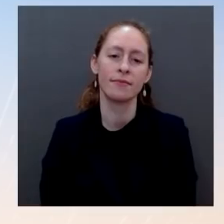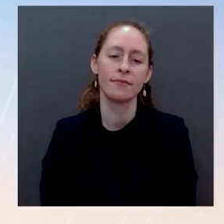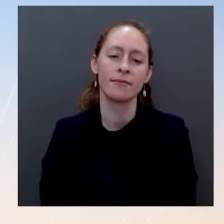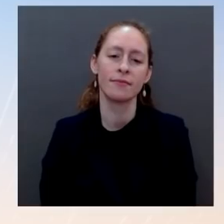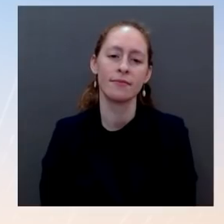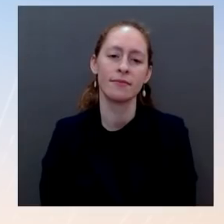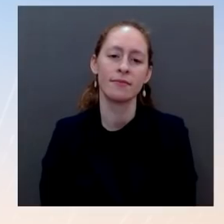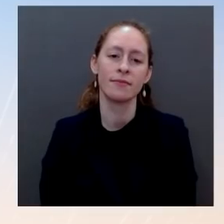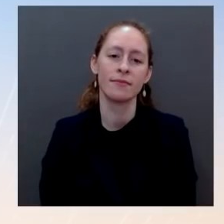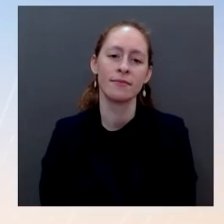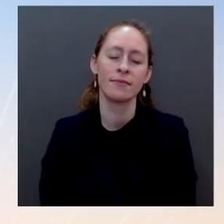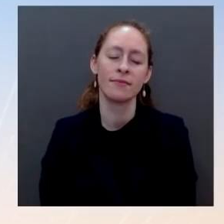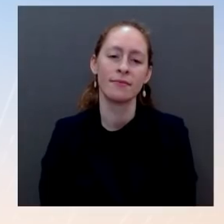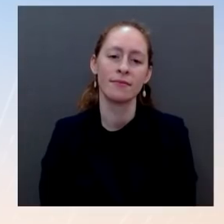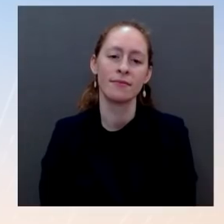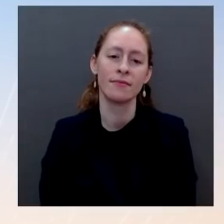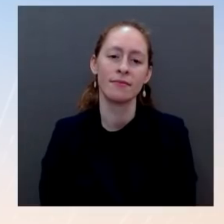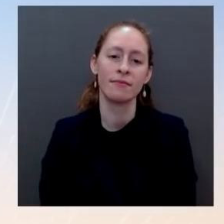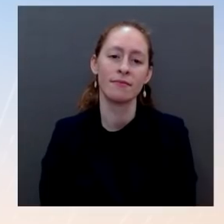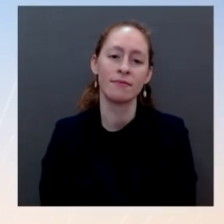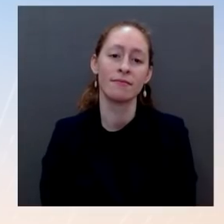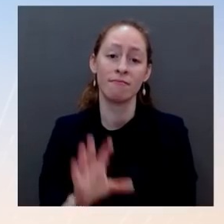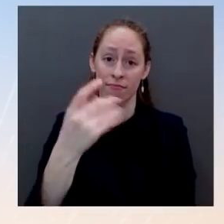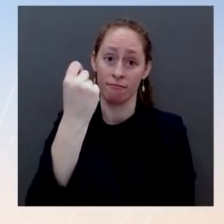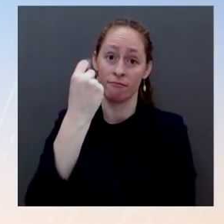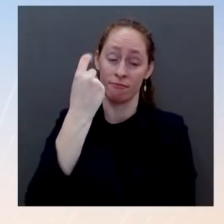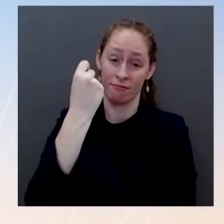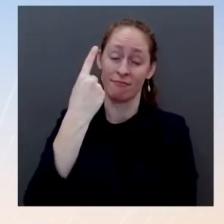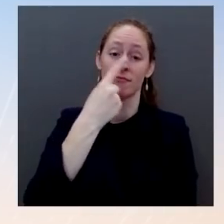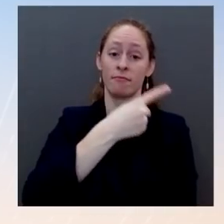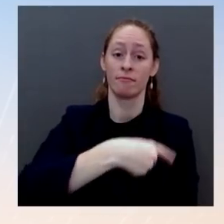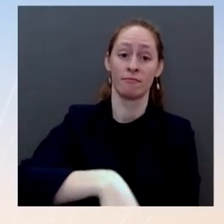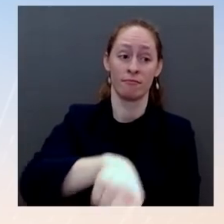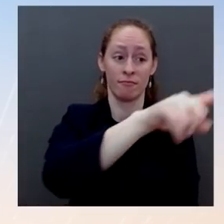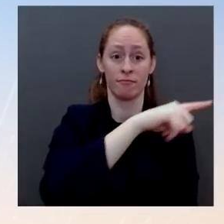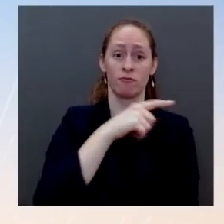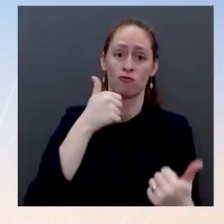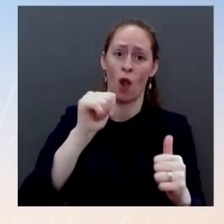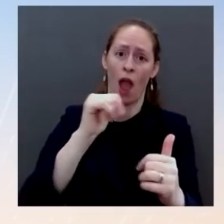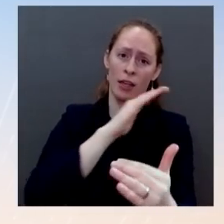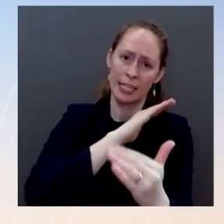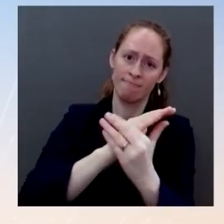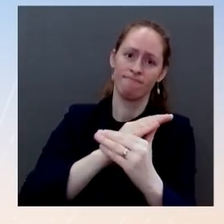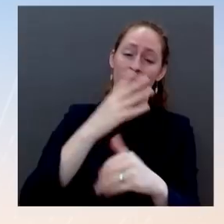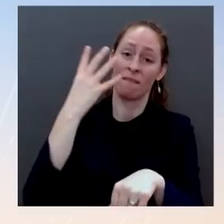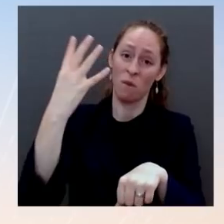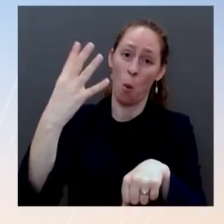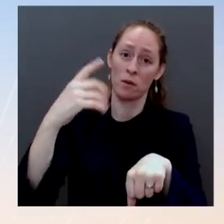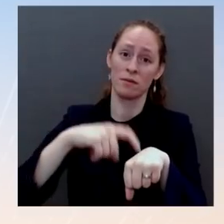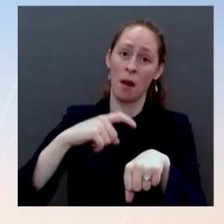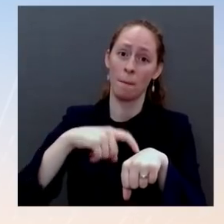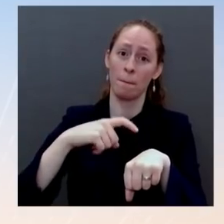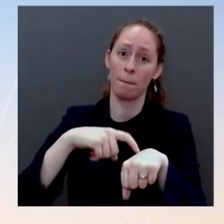in the Senate -- have prevented even a vote on voting rights legislation is obstruction. That is not the Senate working.